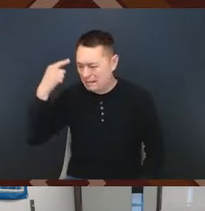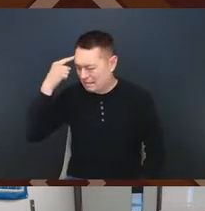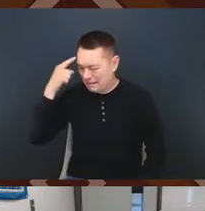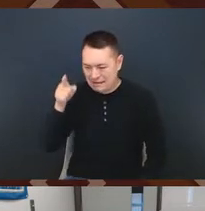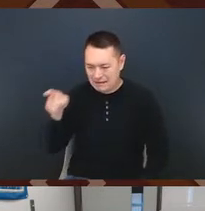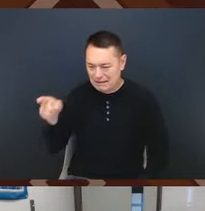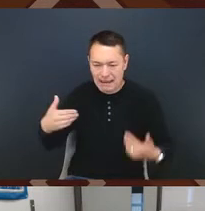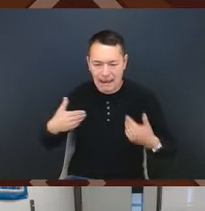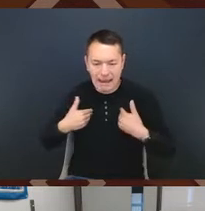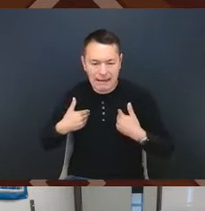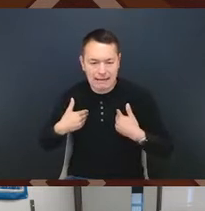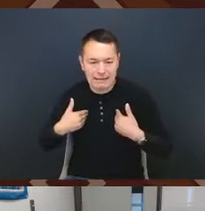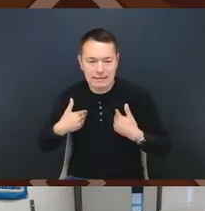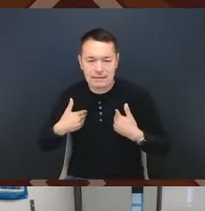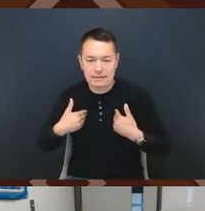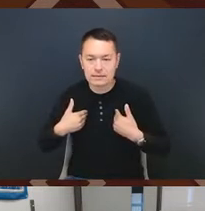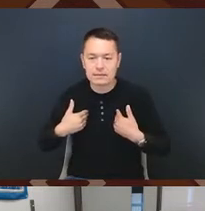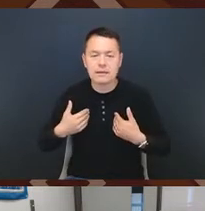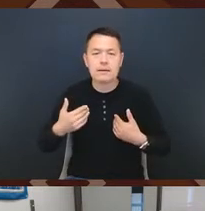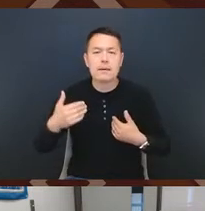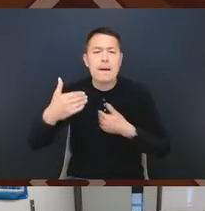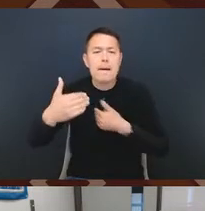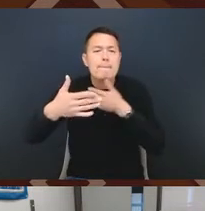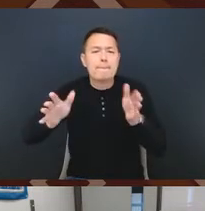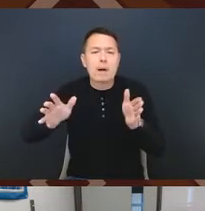it was with a box opener or there were, you know, like a